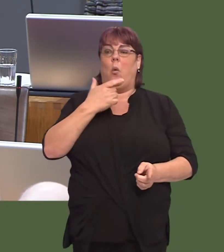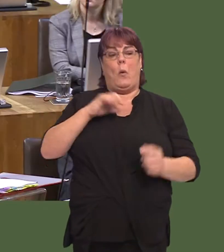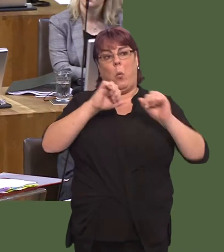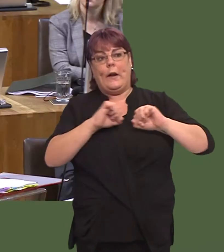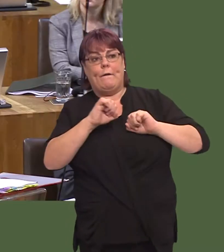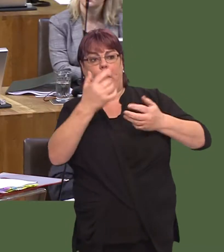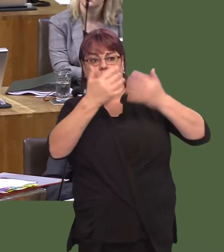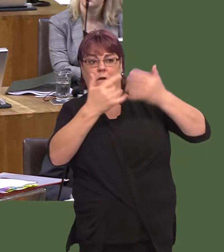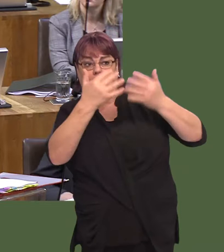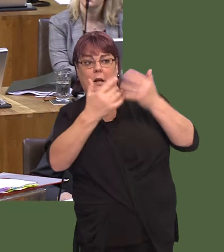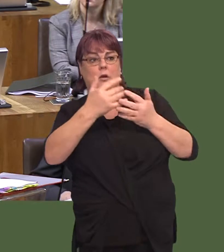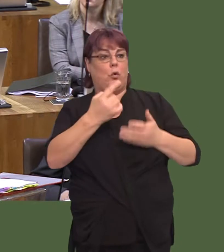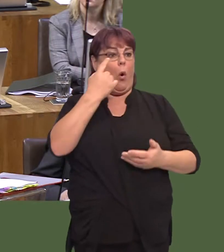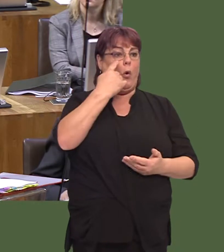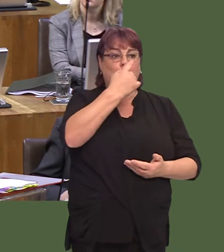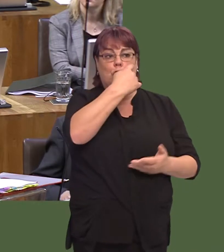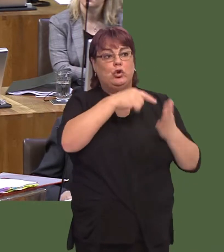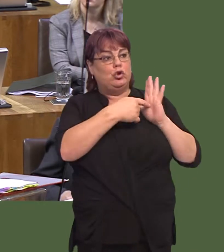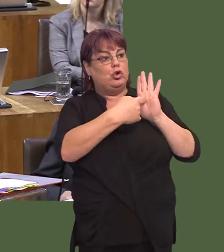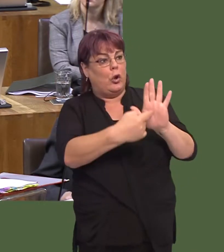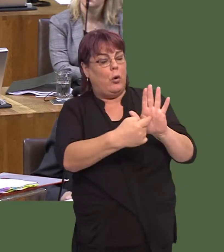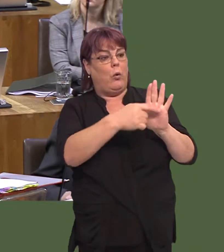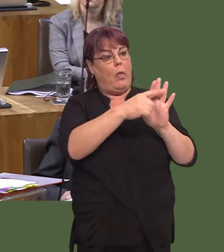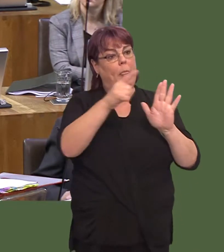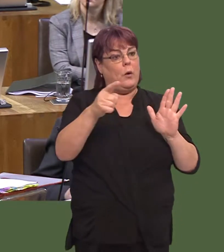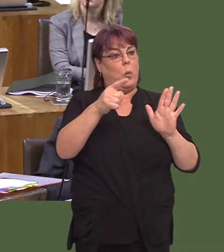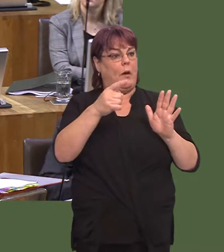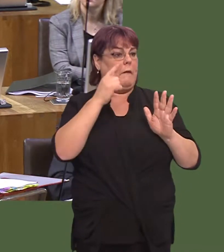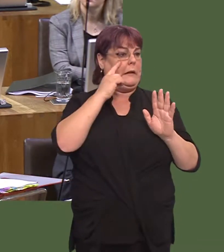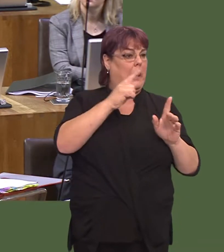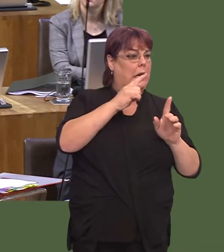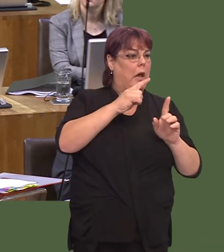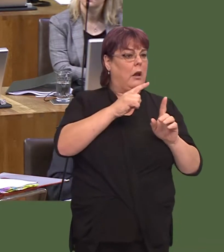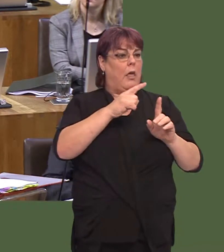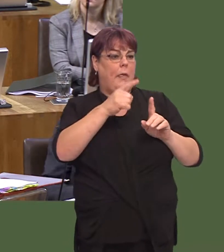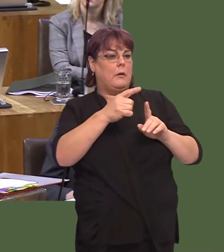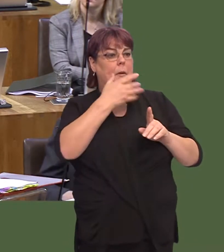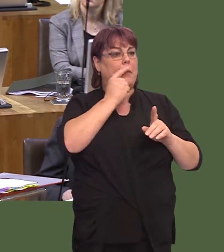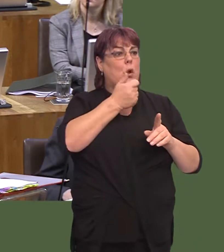figures show that we are seeing a positive effect on substance misuse.